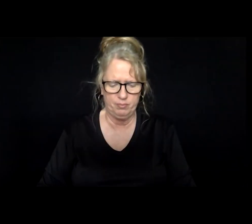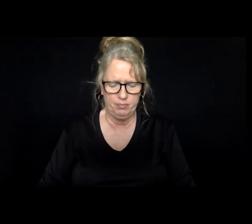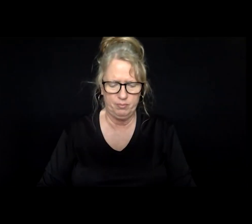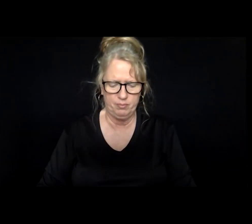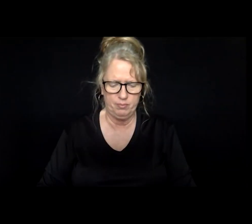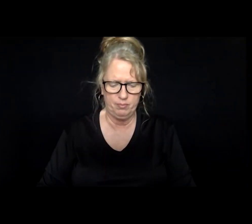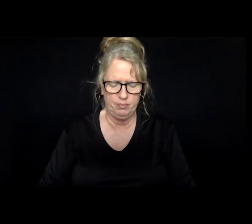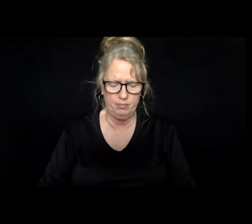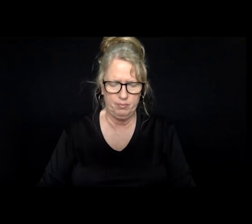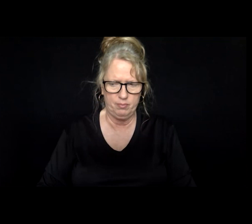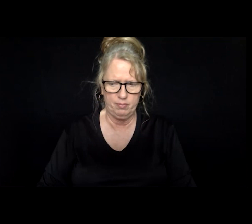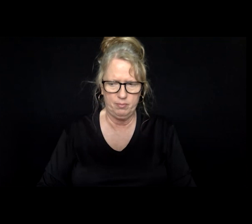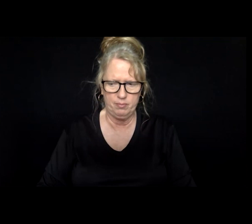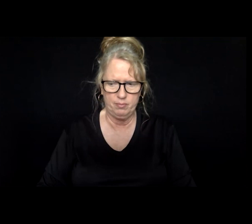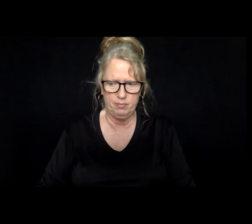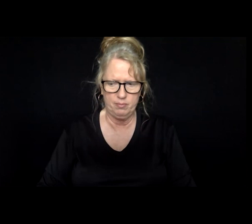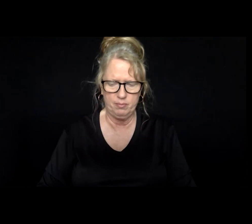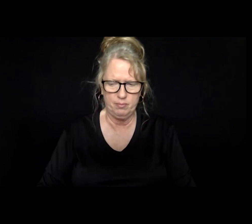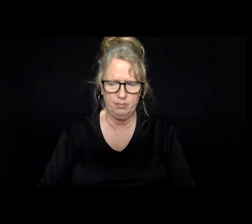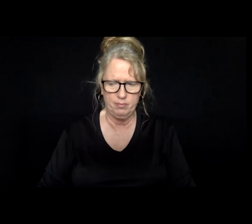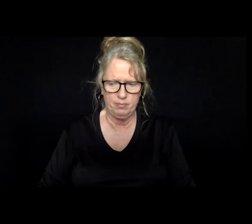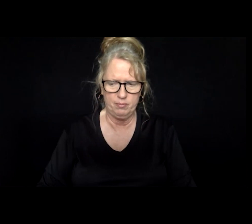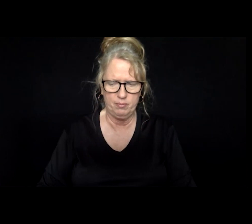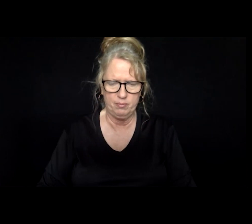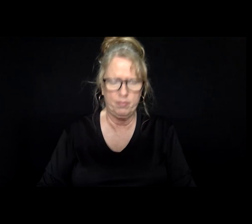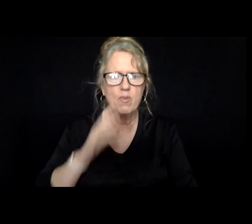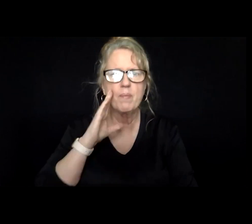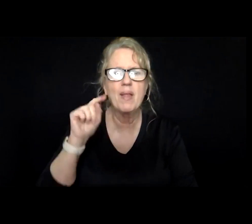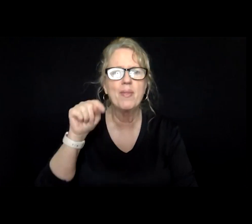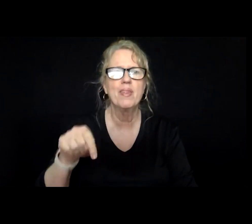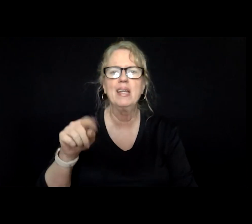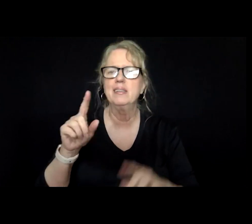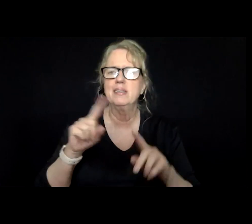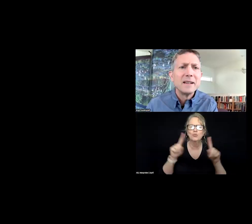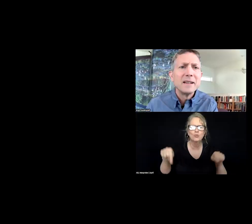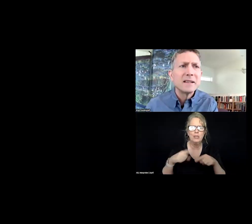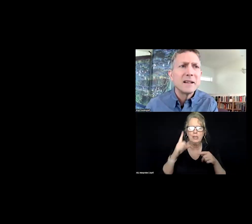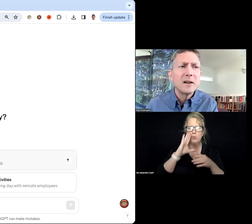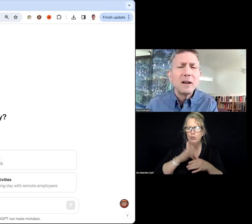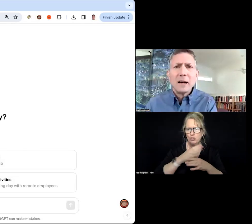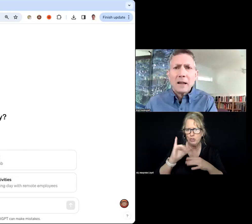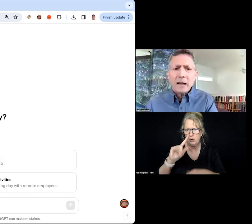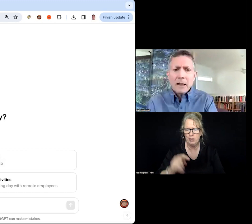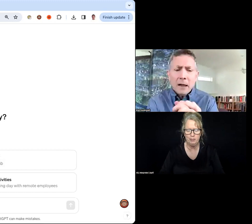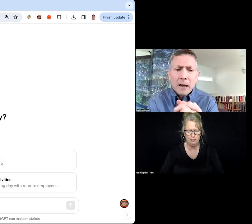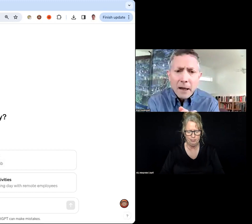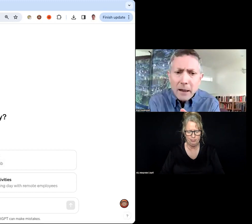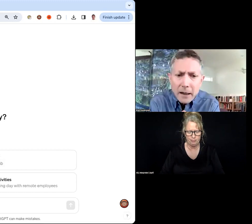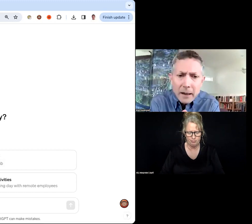I AM GOING TO SHARE THIS SCREEN HERE. THERE WE GO.